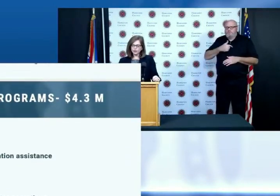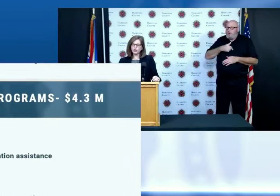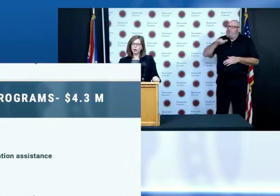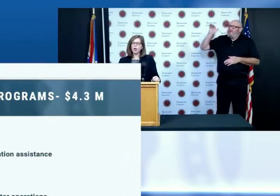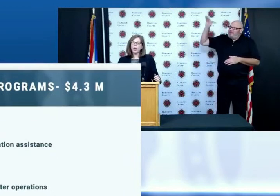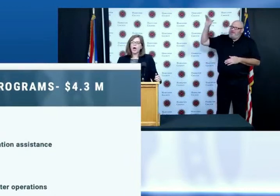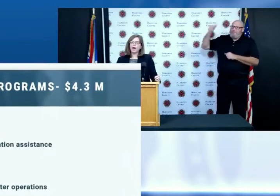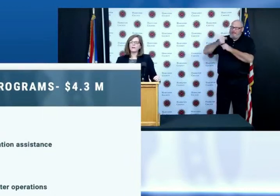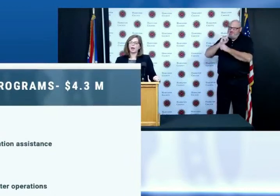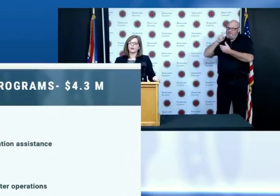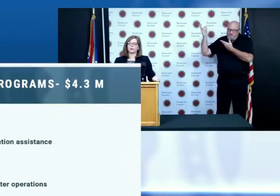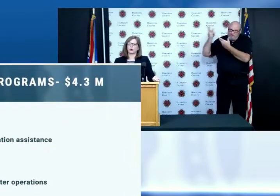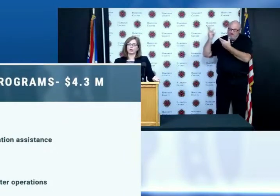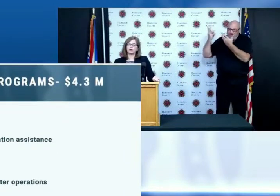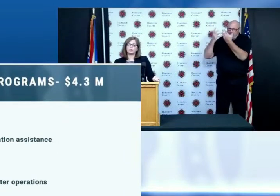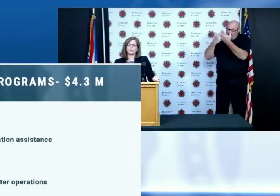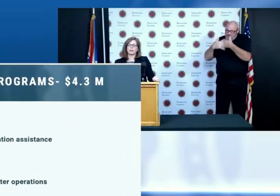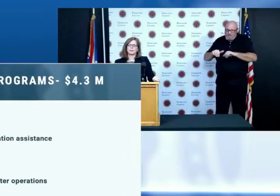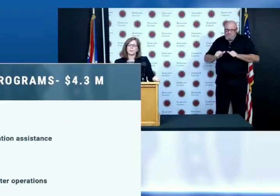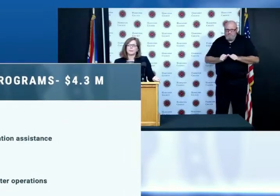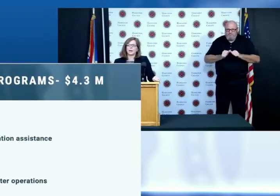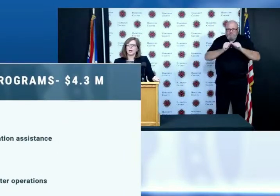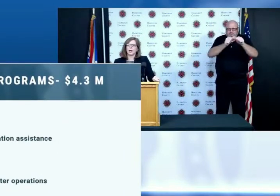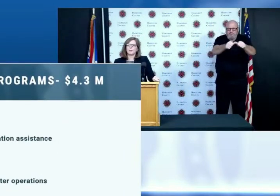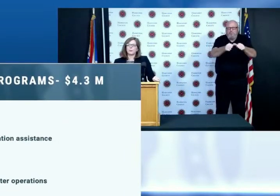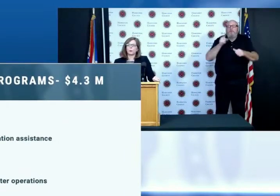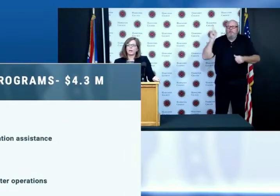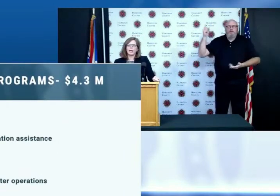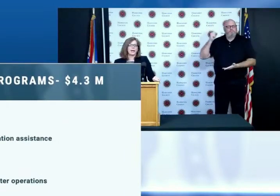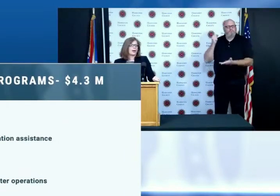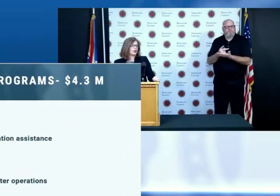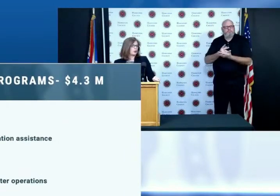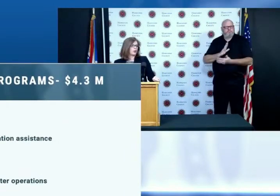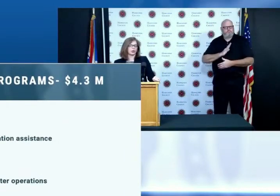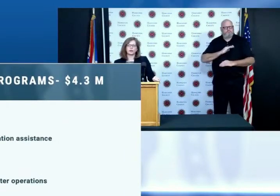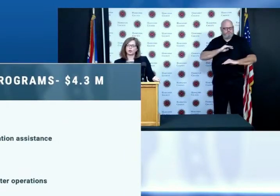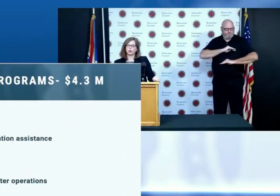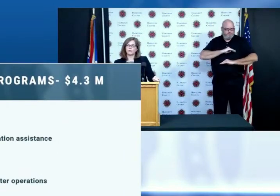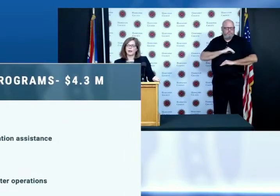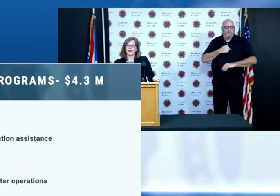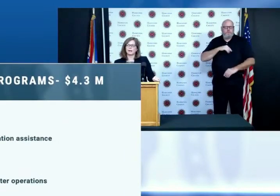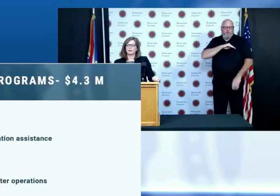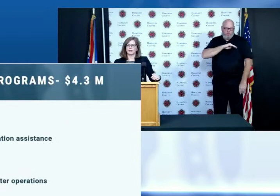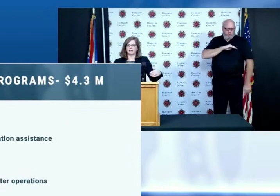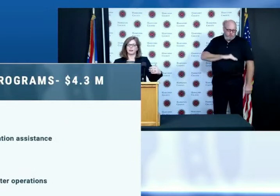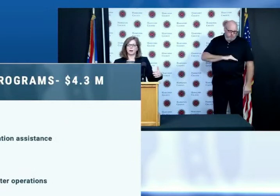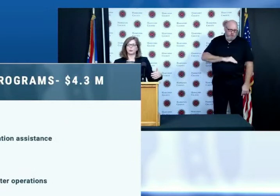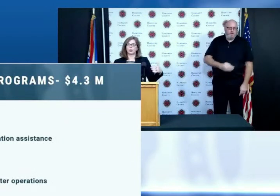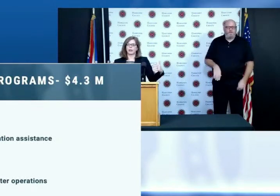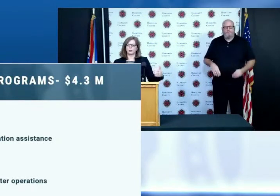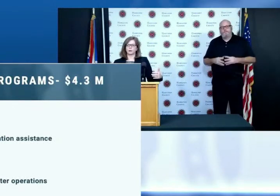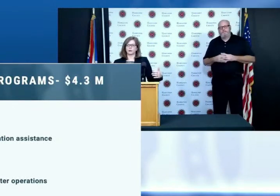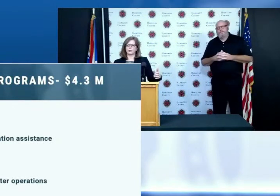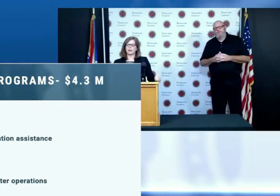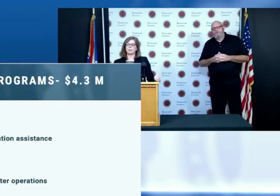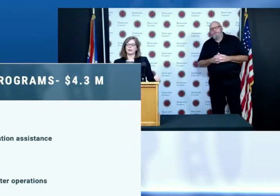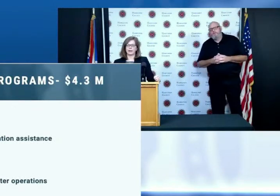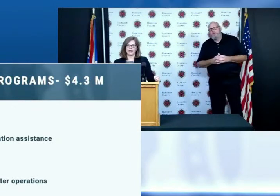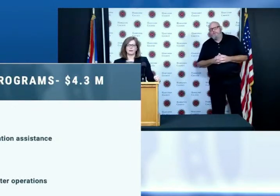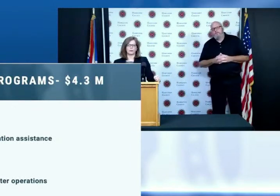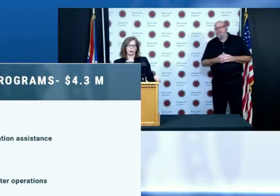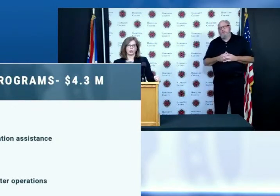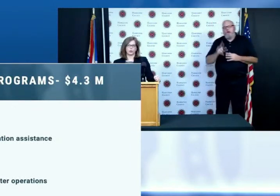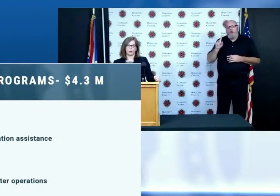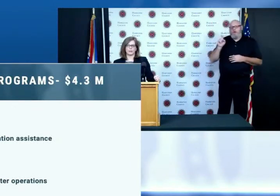so of the 142 million we had 132 of that encumbered and or spent by the end of 2020.